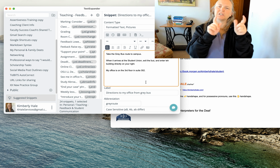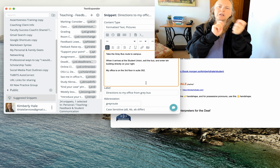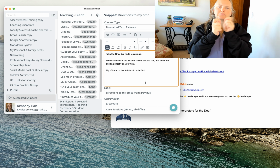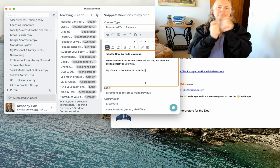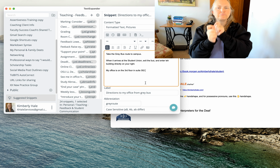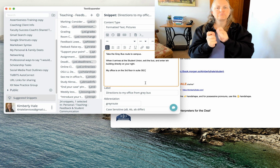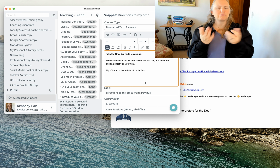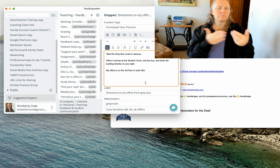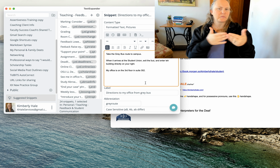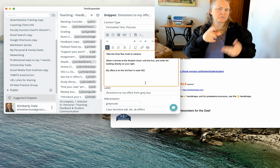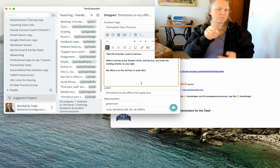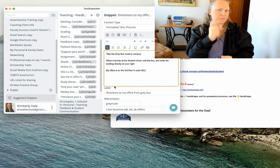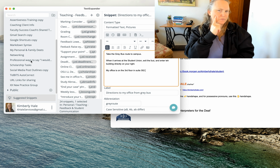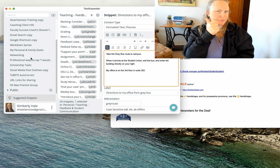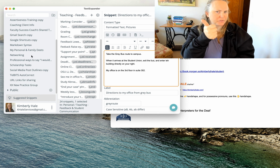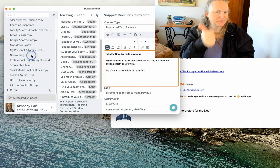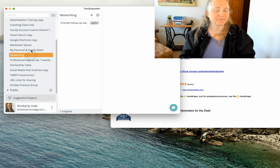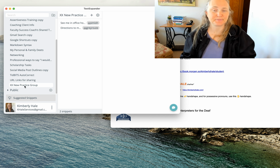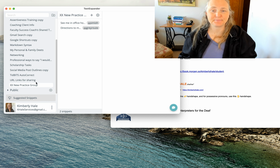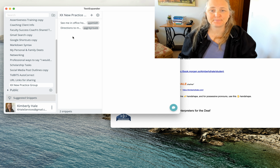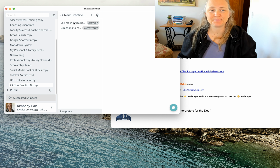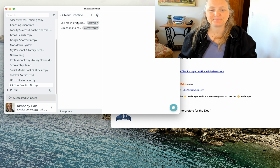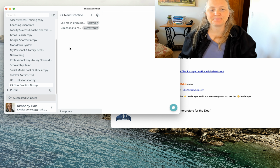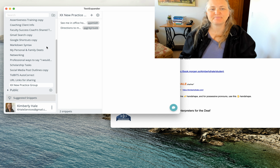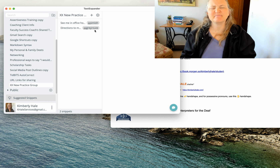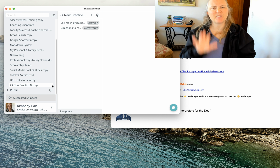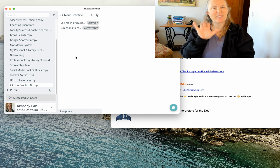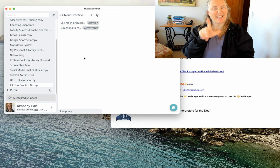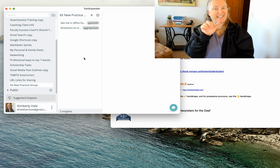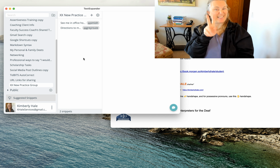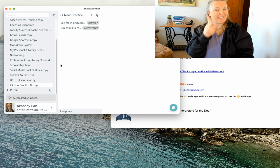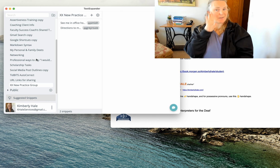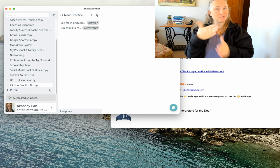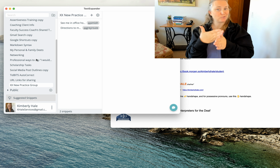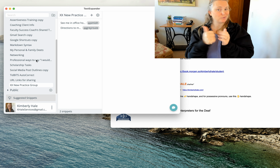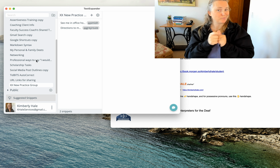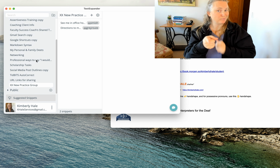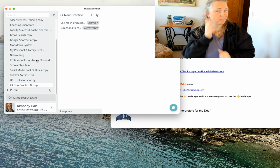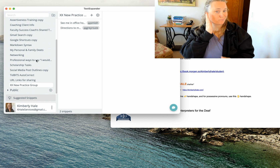make any changes that you need to make. So again, I will share a group with you.